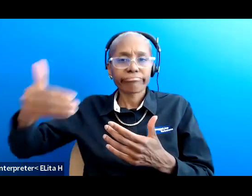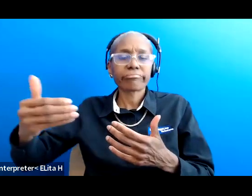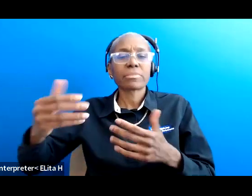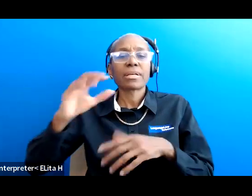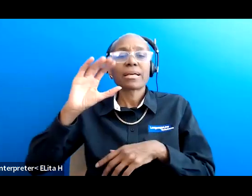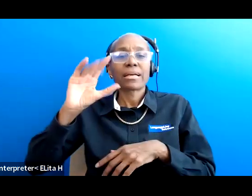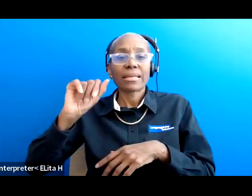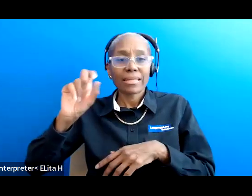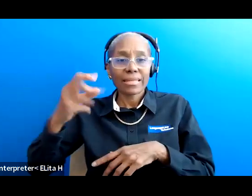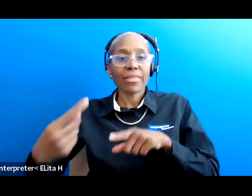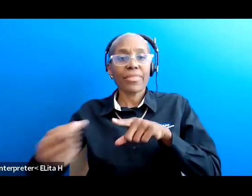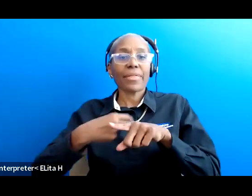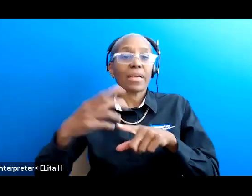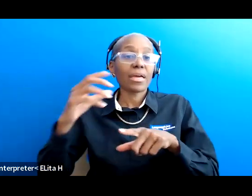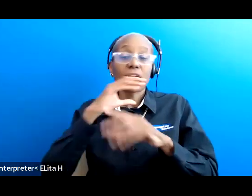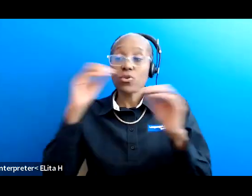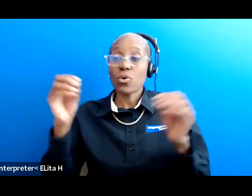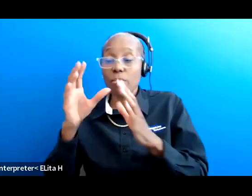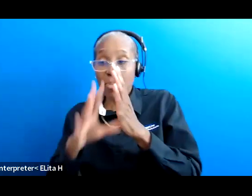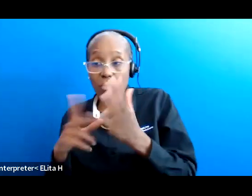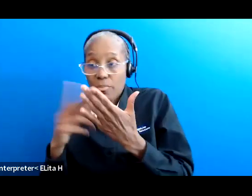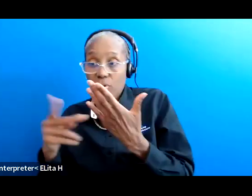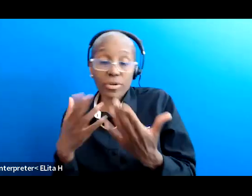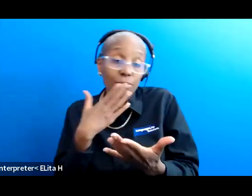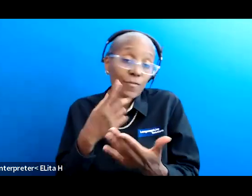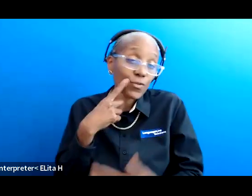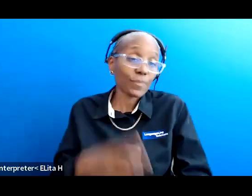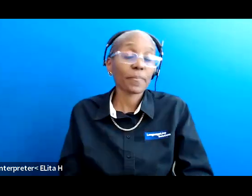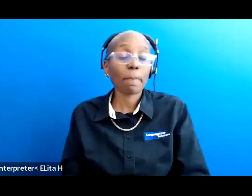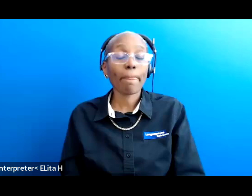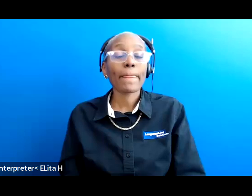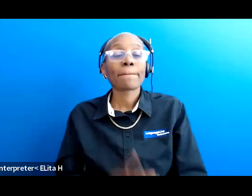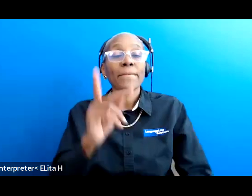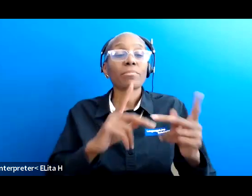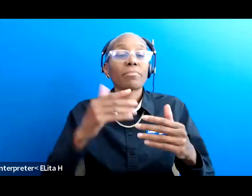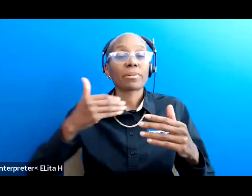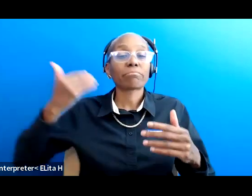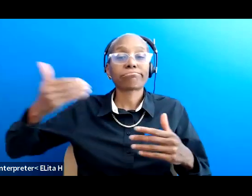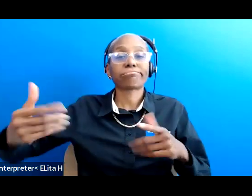But I guess good for you. Usually, people who have to do intermittent cath also have a